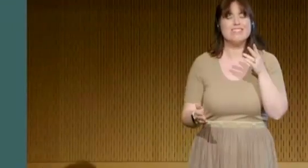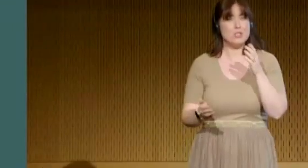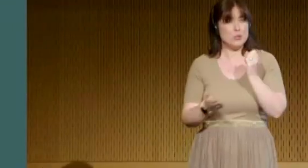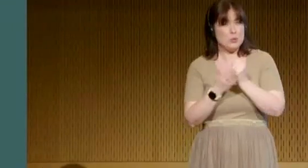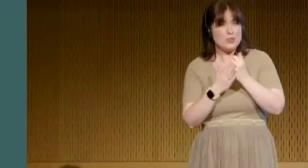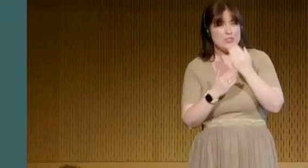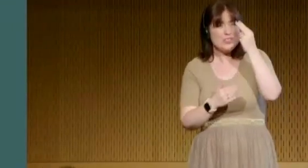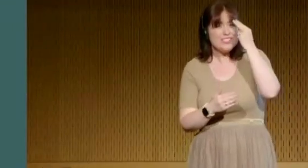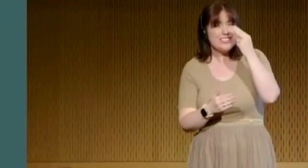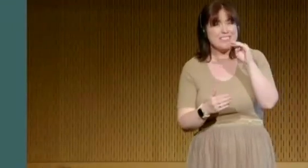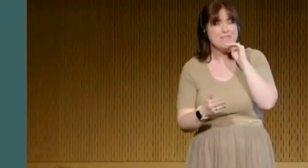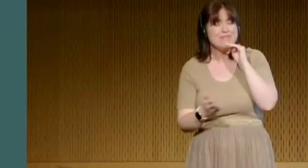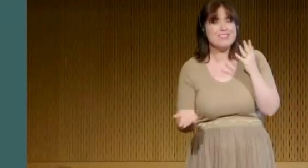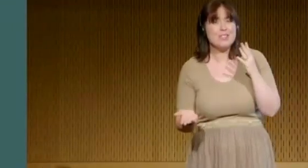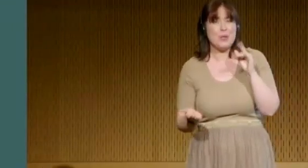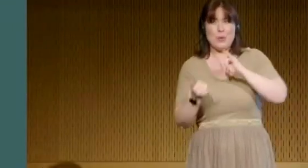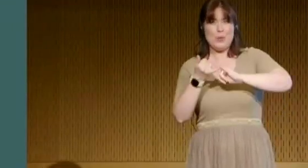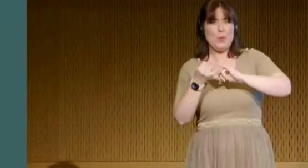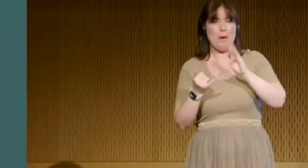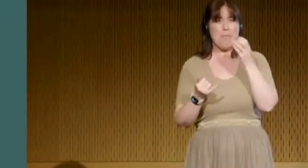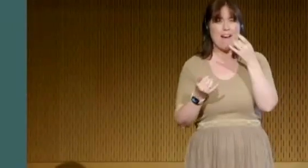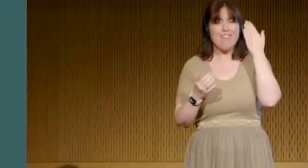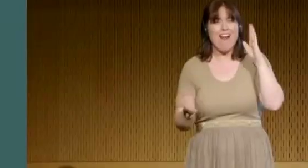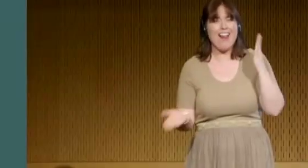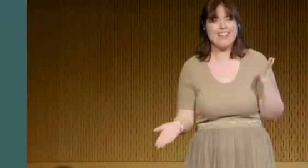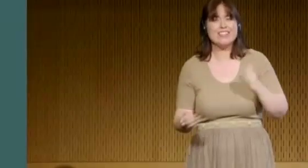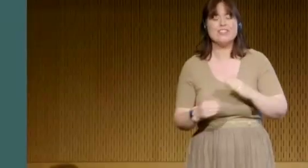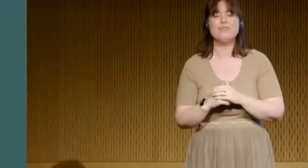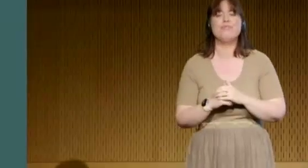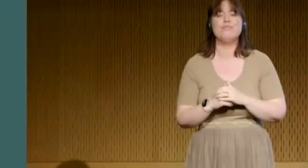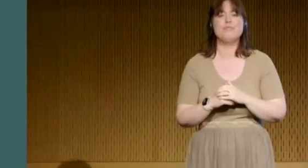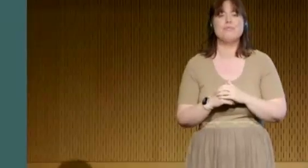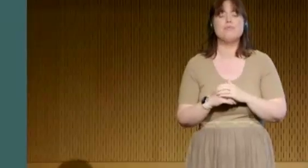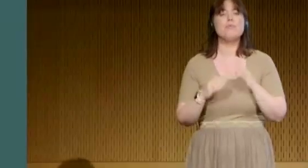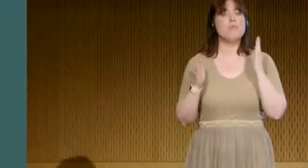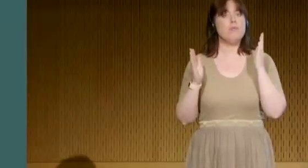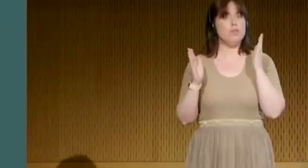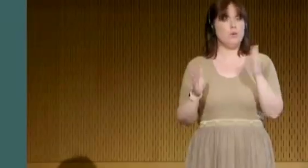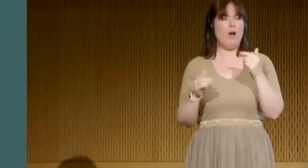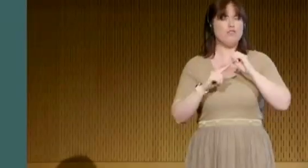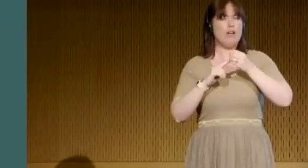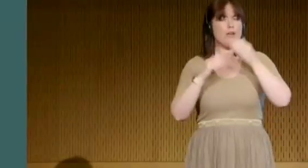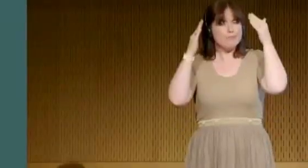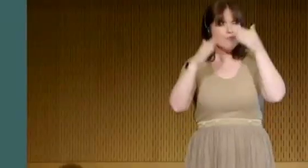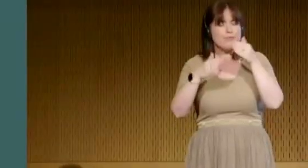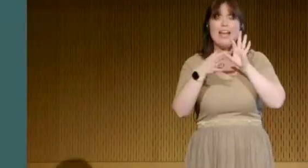know that company name? Sso what I've tried to do is really focus on engagement. How can I change